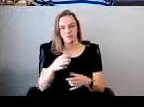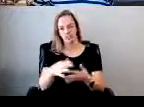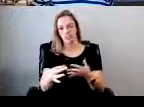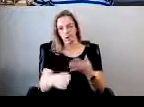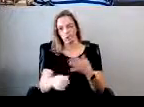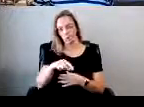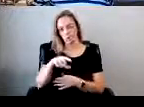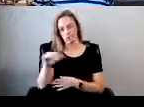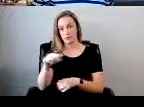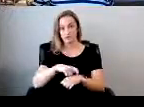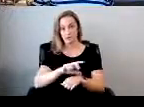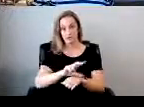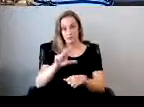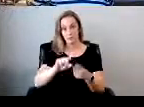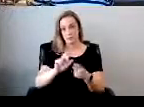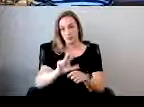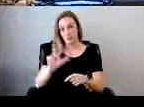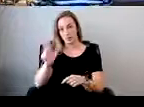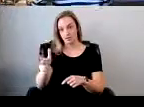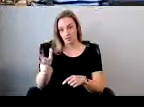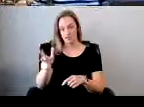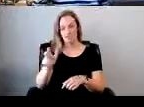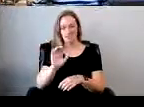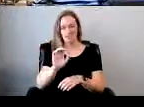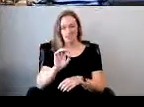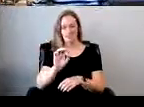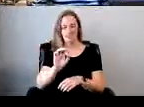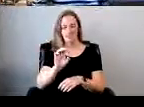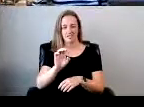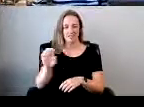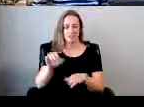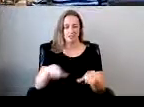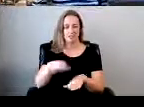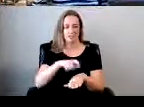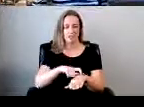from three o'clock to 3:30 p.m. Eastern Time, there is a hand-raising feature you can use